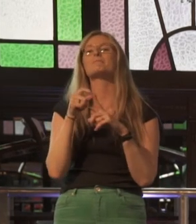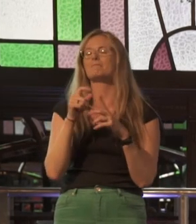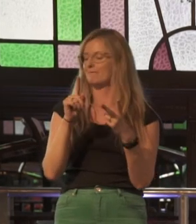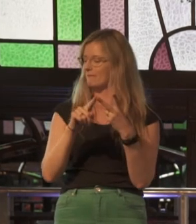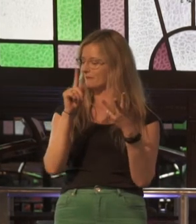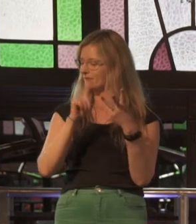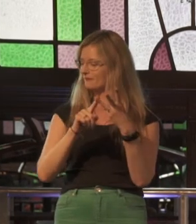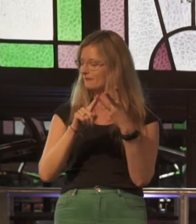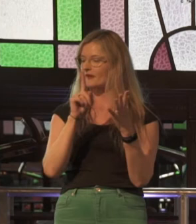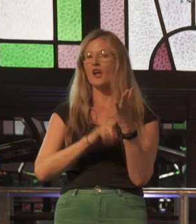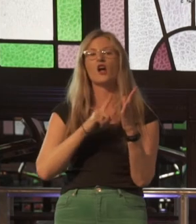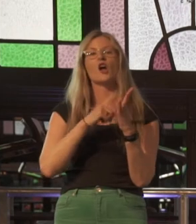Laurie Owen for Some Other Mirror.